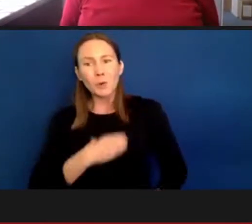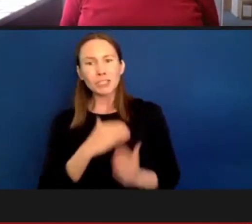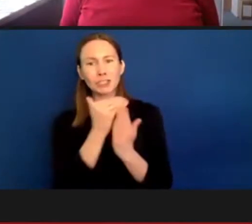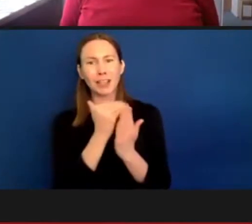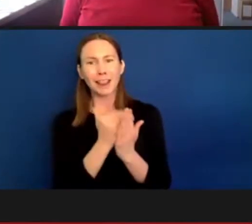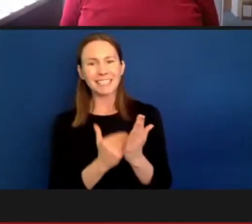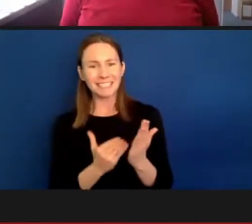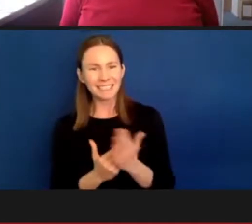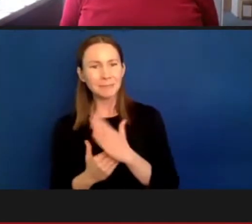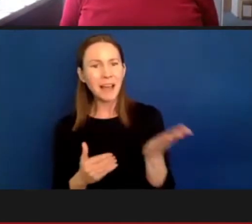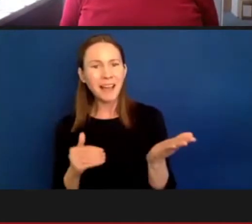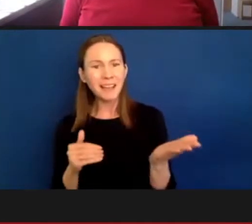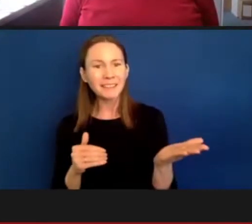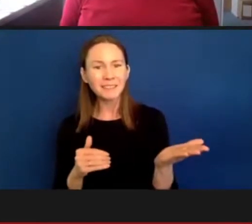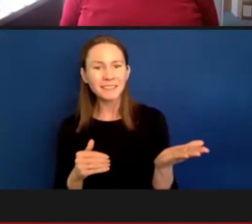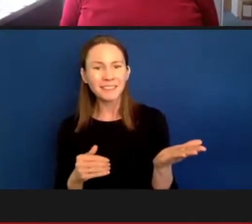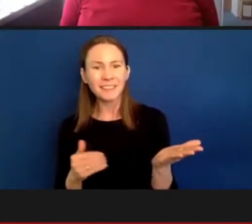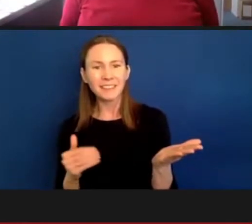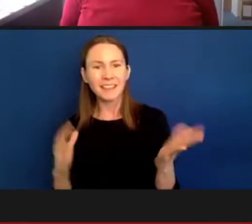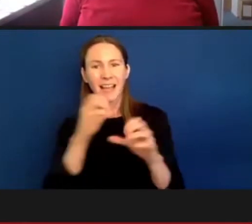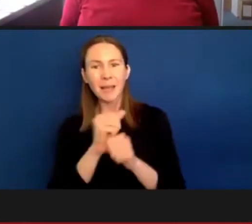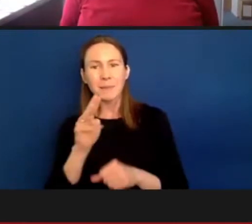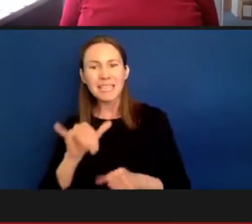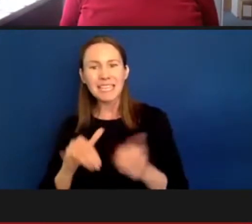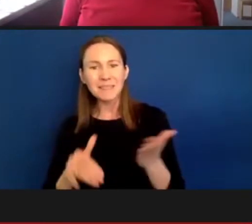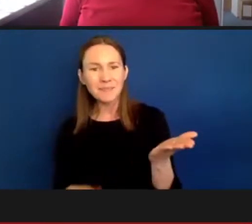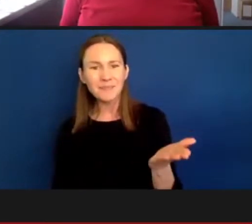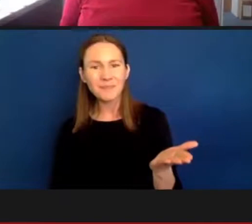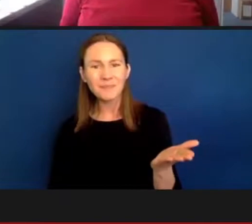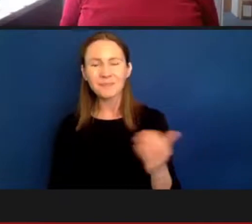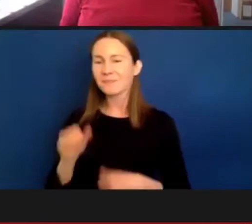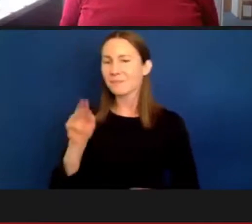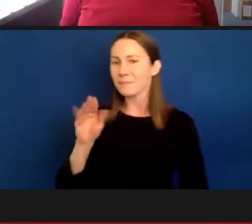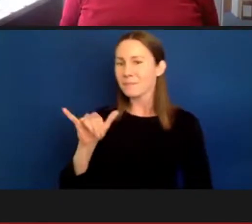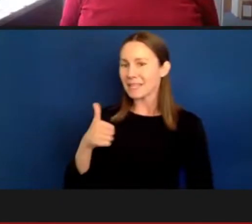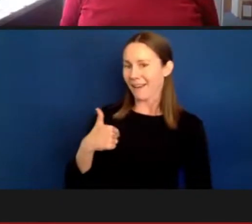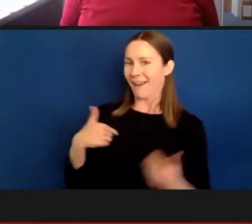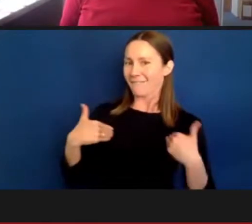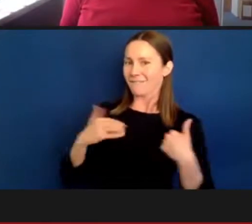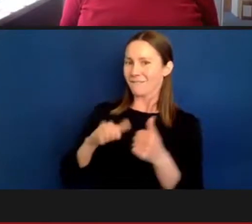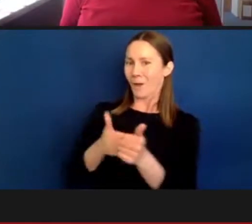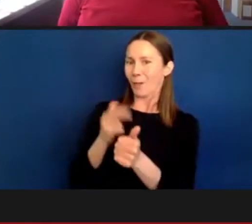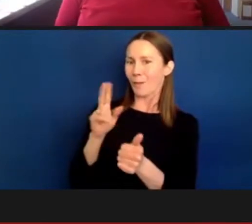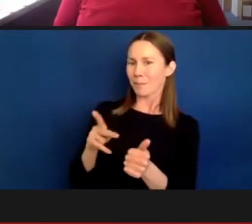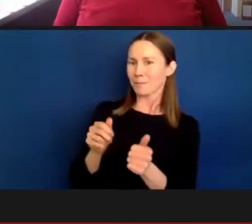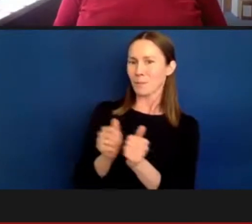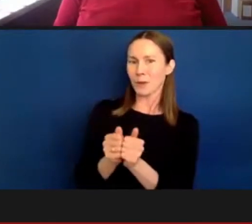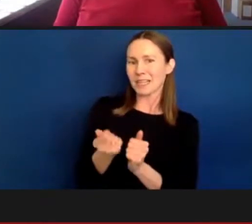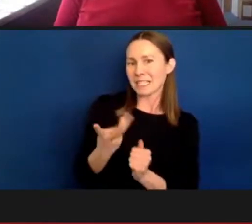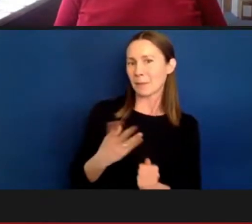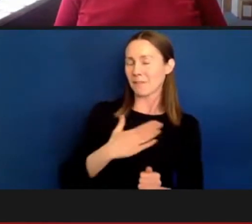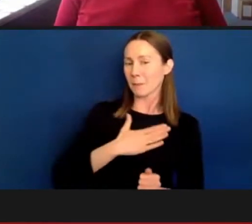I want to follow up with some of my take away recommendations for action